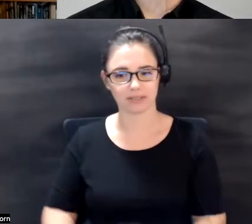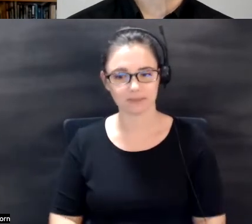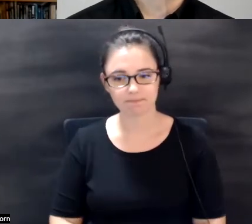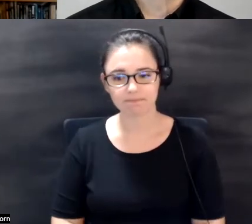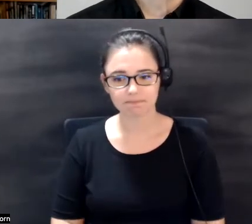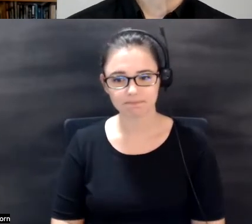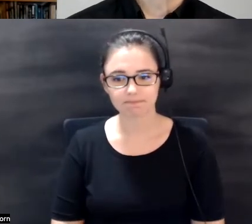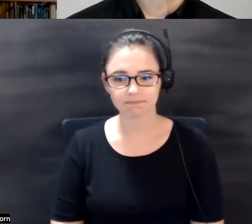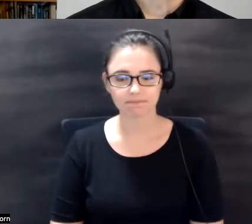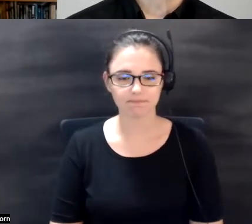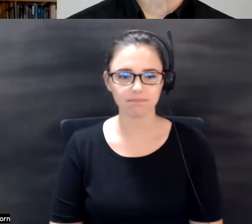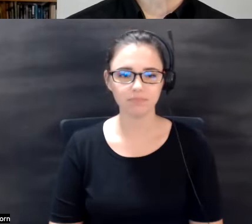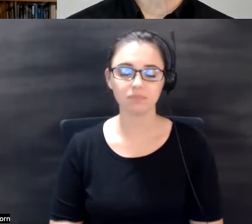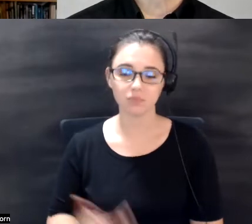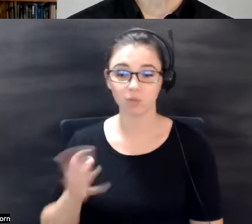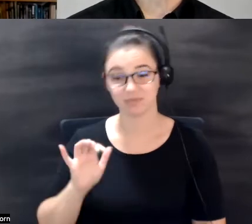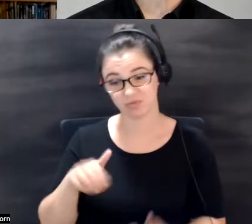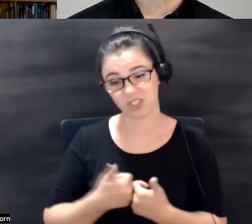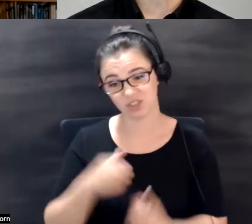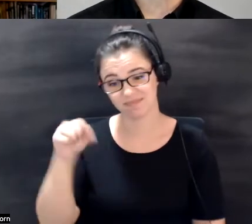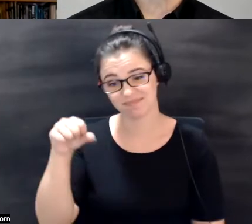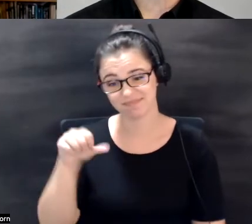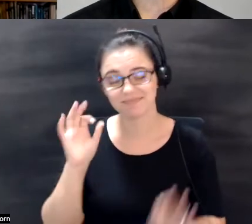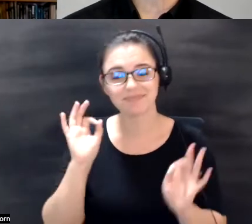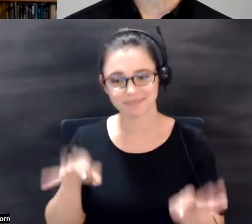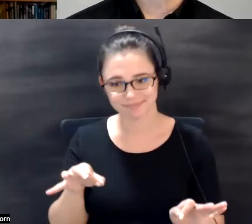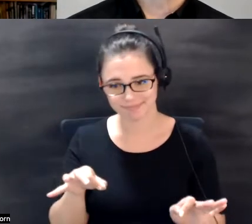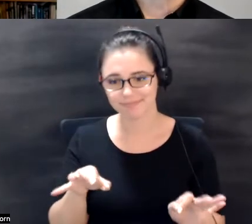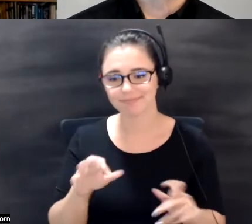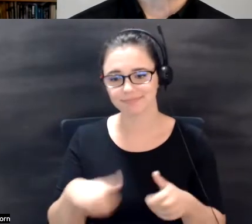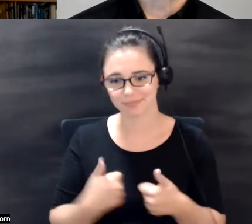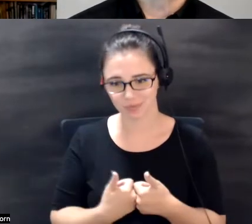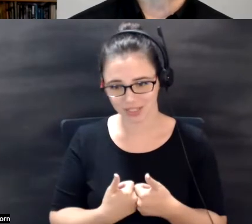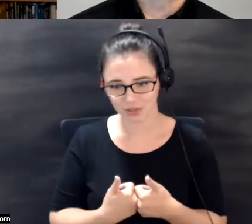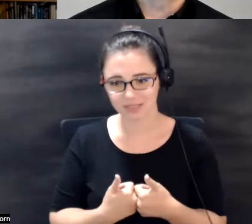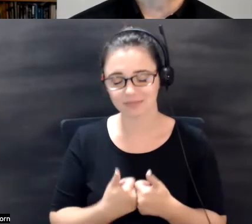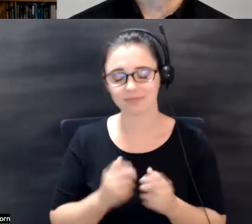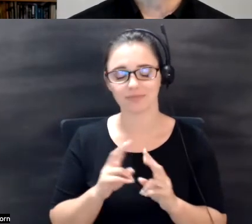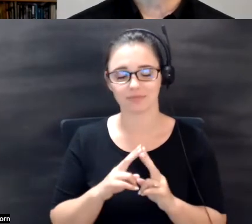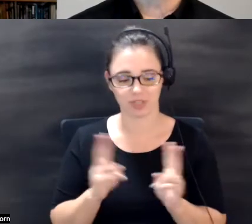So it was challenging. It certainly was super challenging, a very, very uh